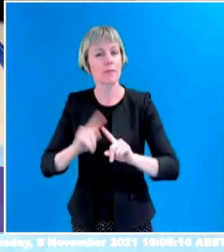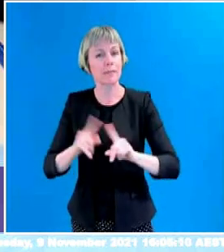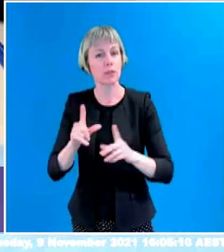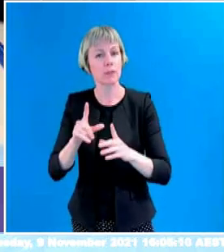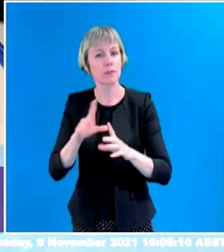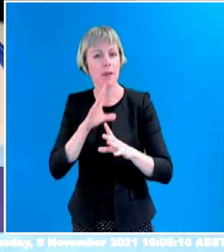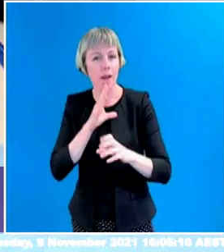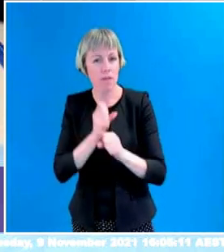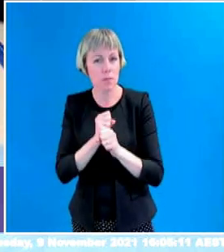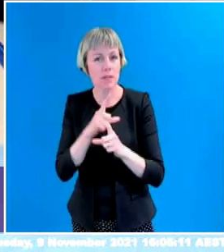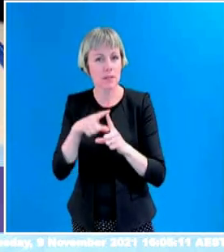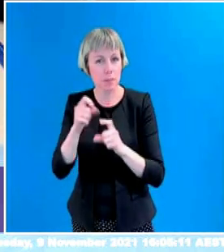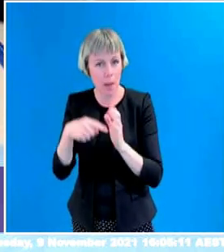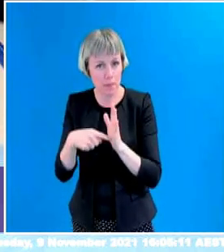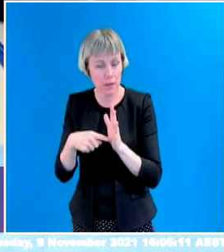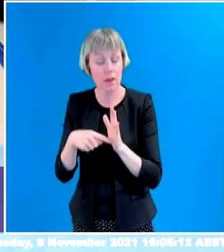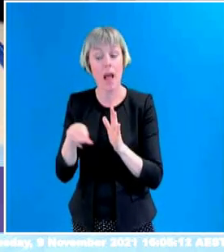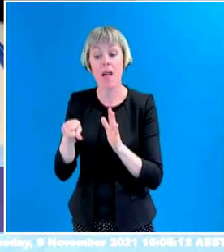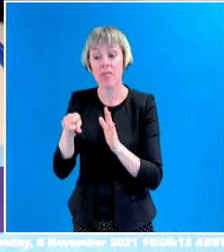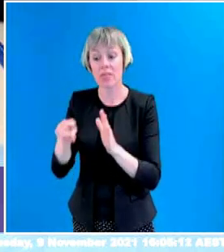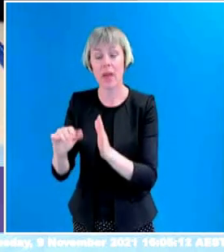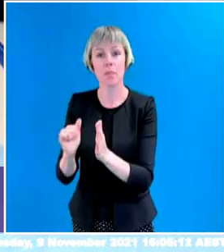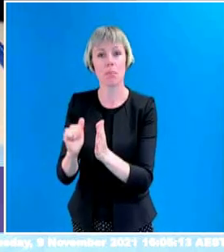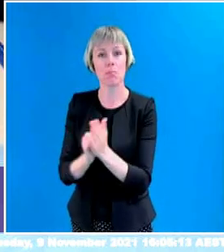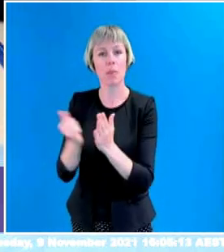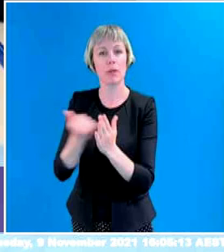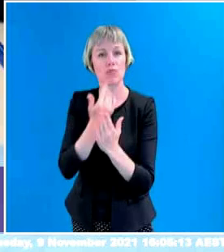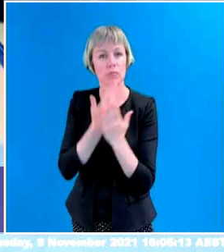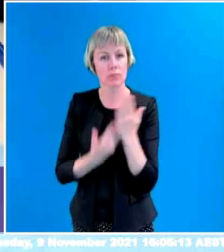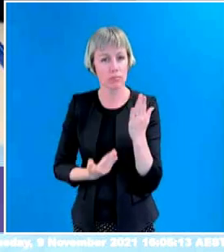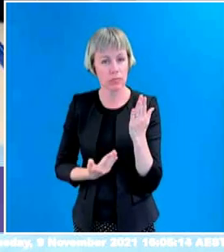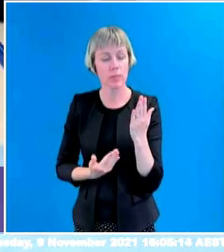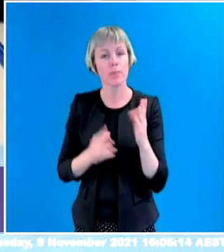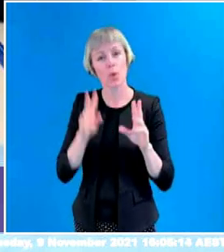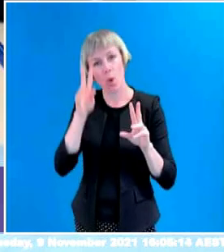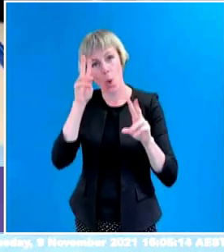to a publication called "People with Disability in Australia" which was